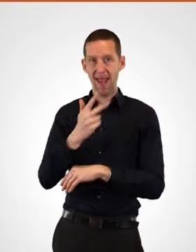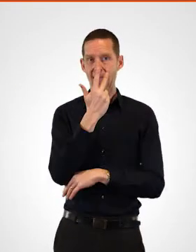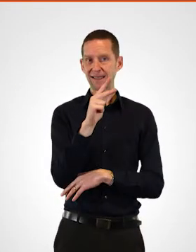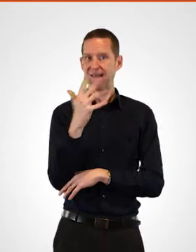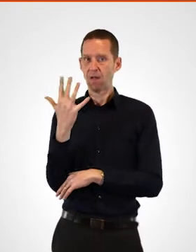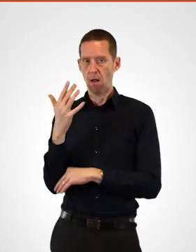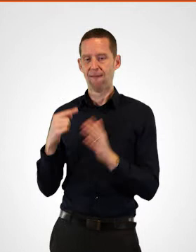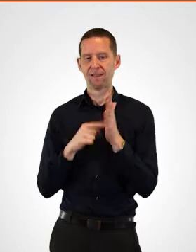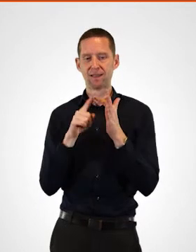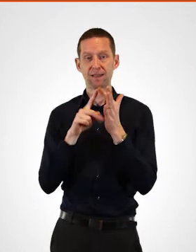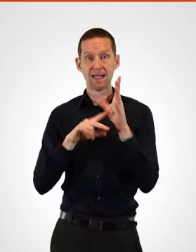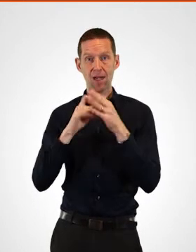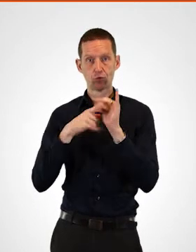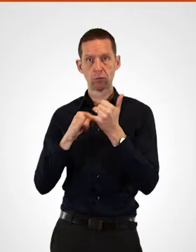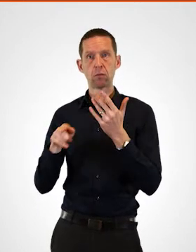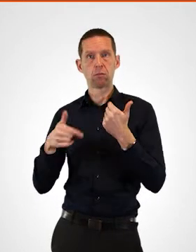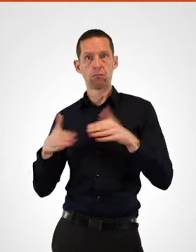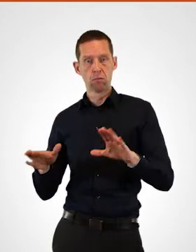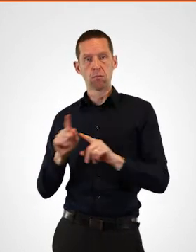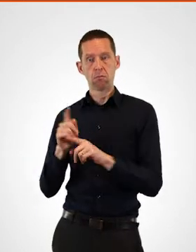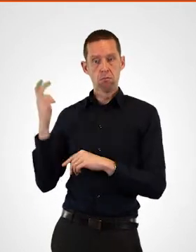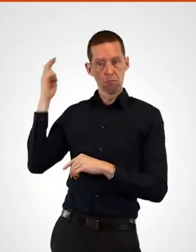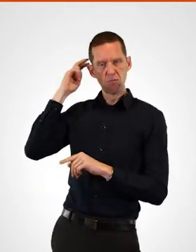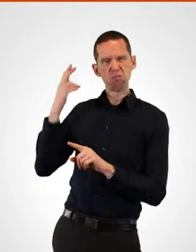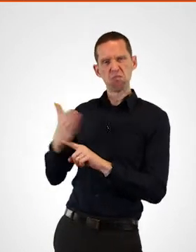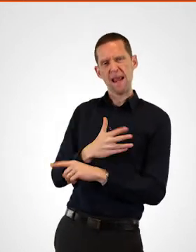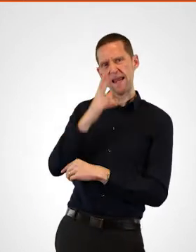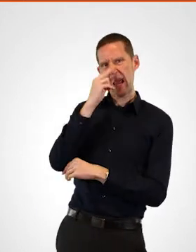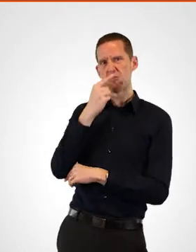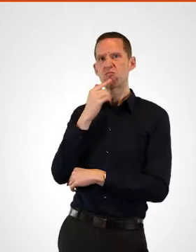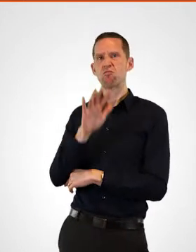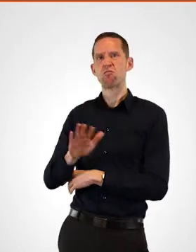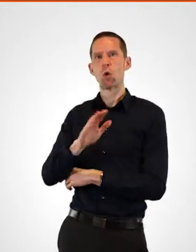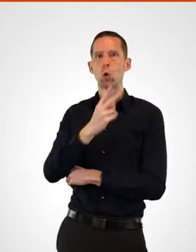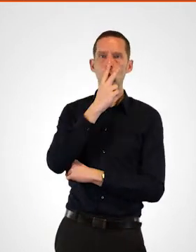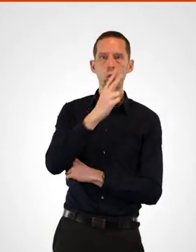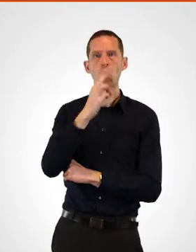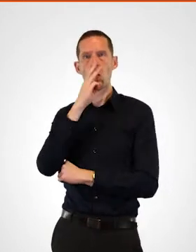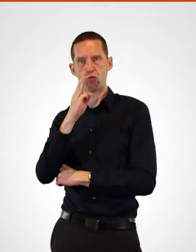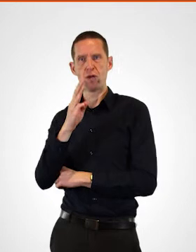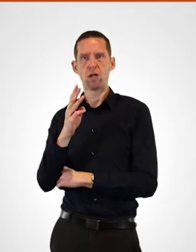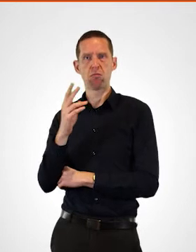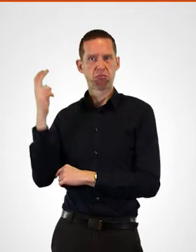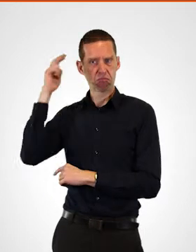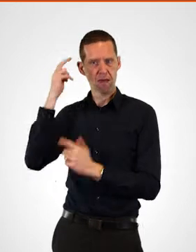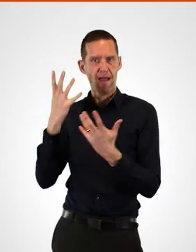who'd had implants when they were young, roughly around the age 2 to 3 years,